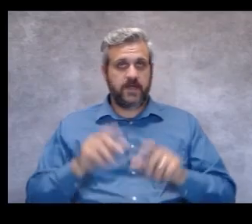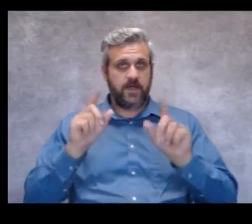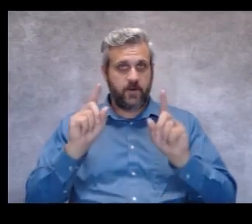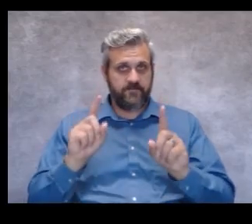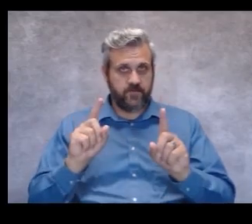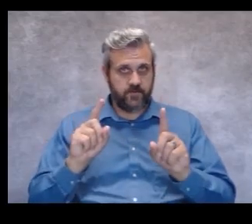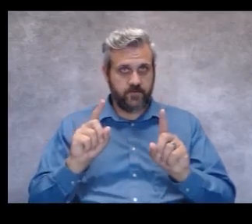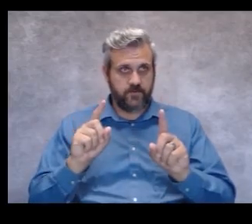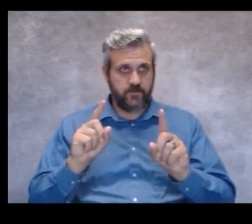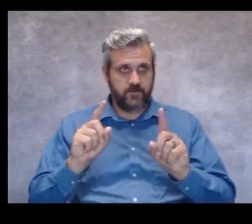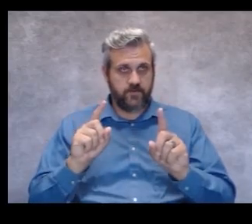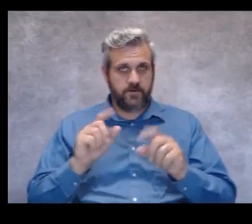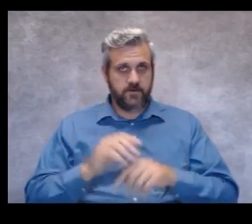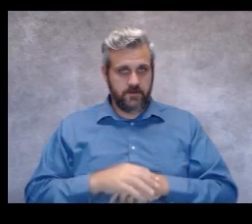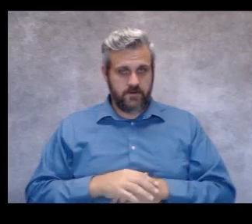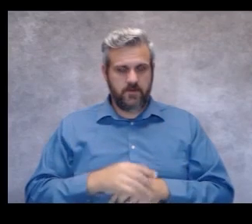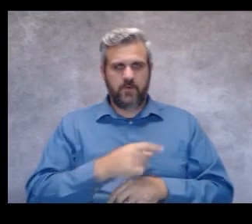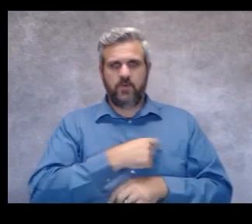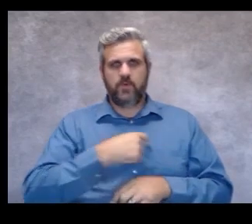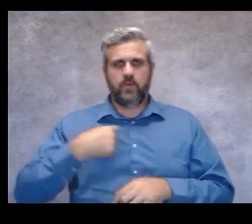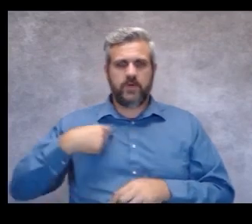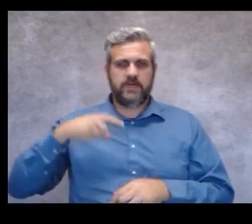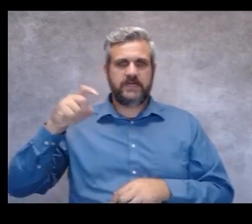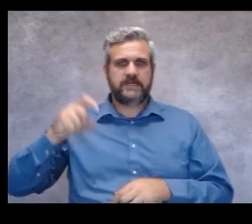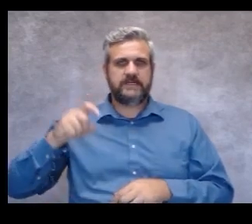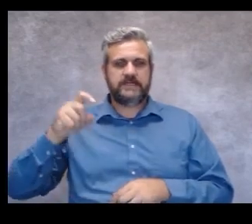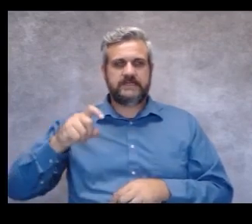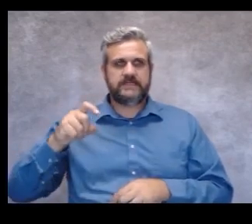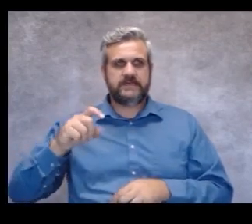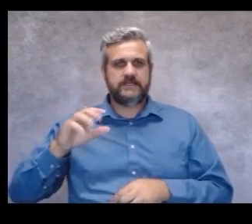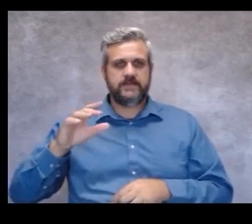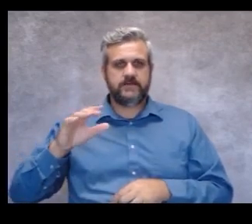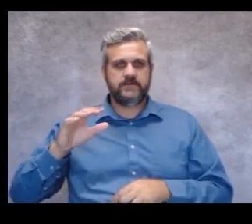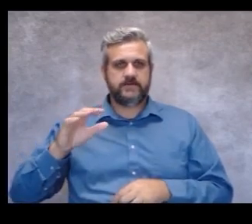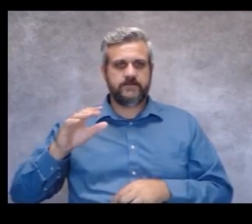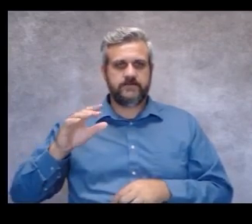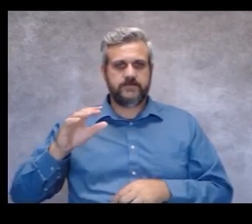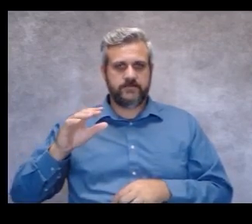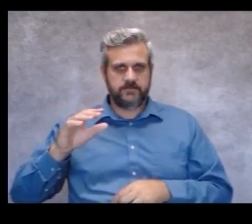however, we need to